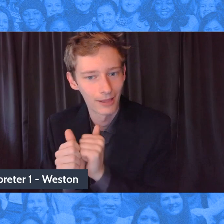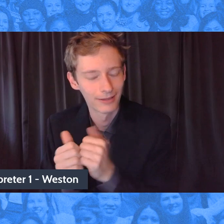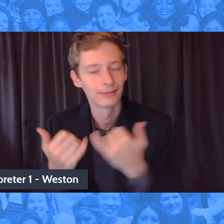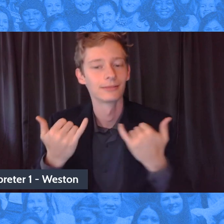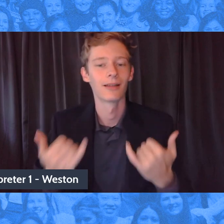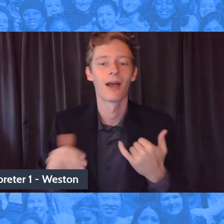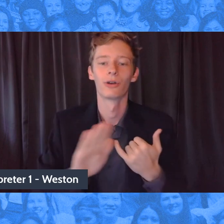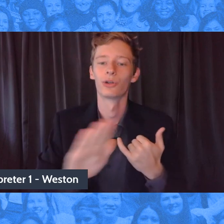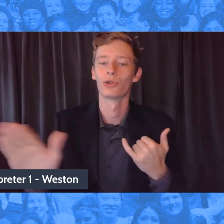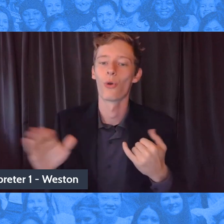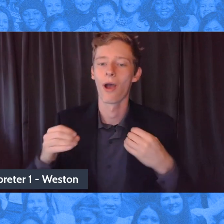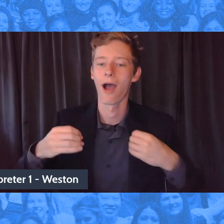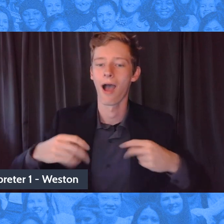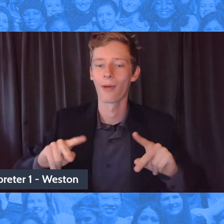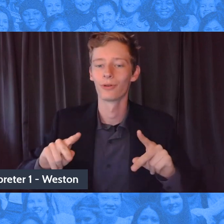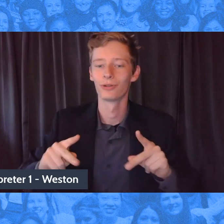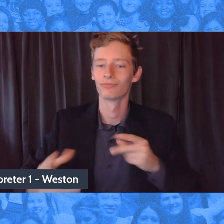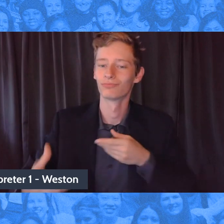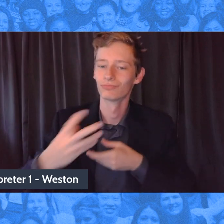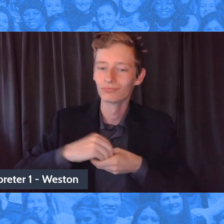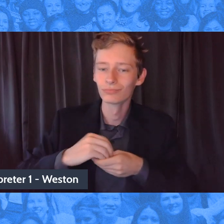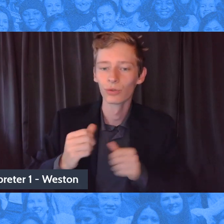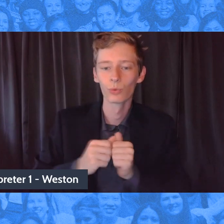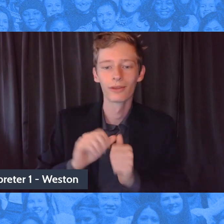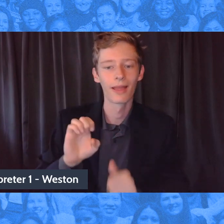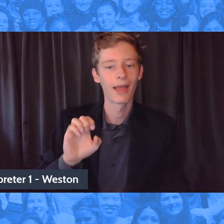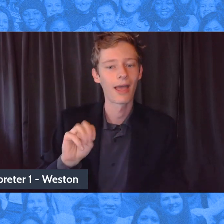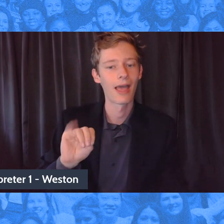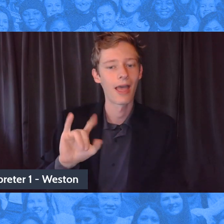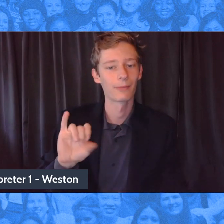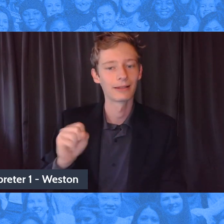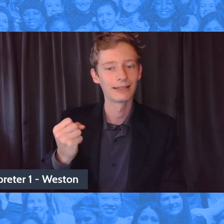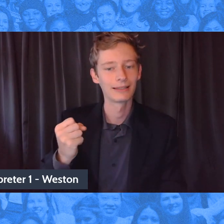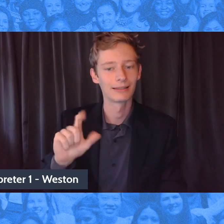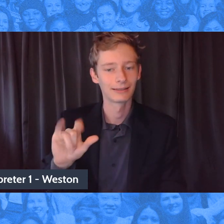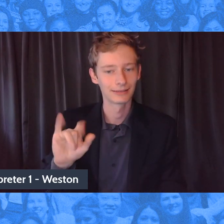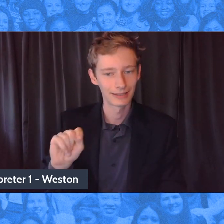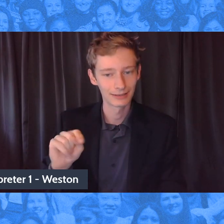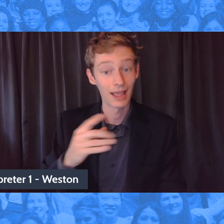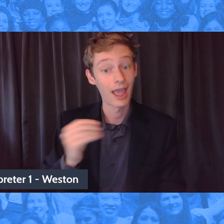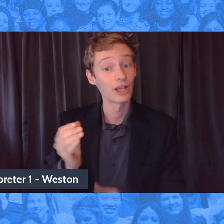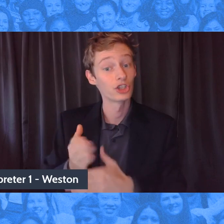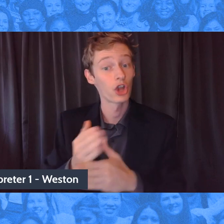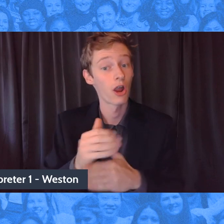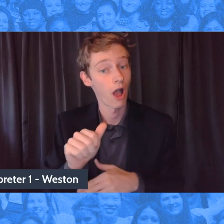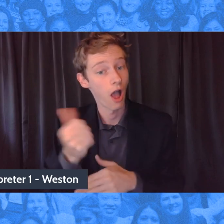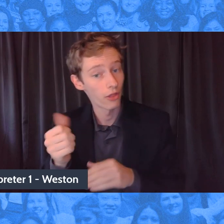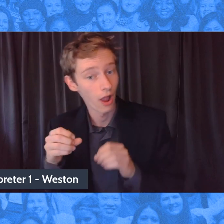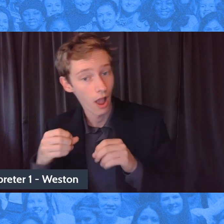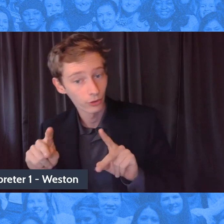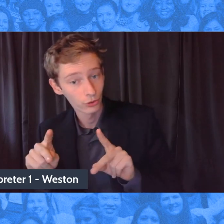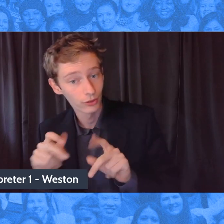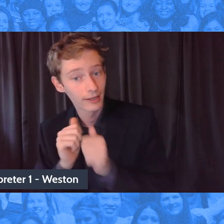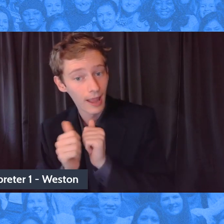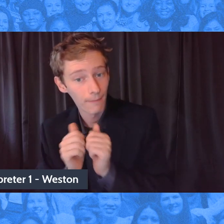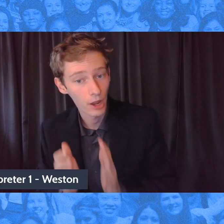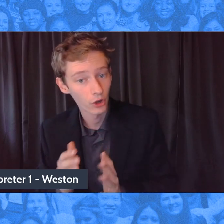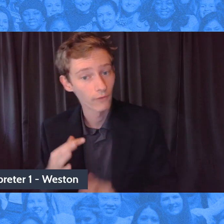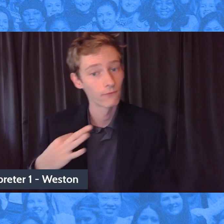with EMILY's List and to share other campaign opportunities with groups of women and campaigners and volunteers.